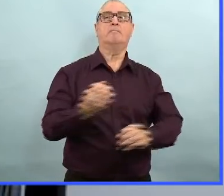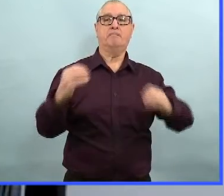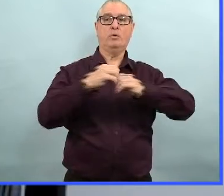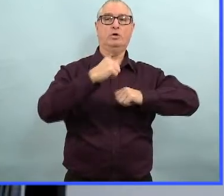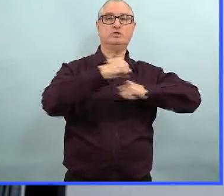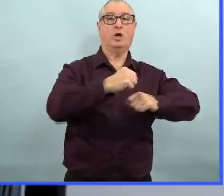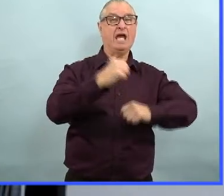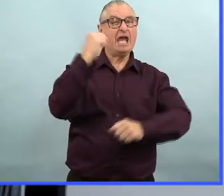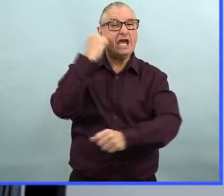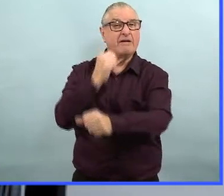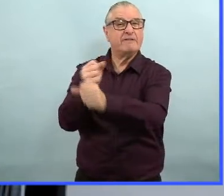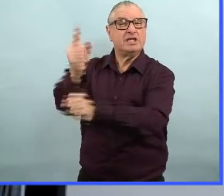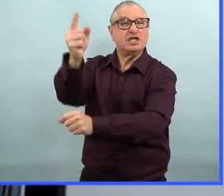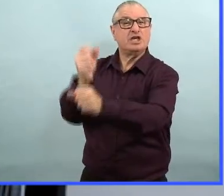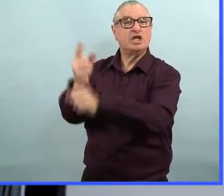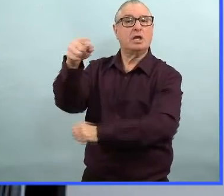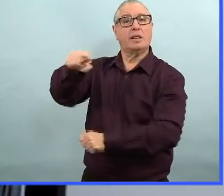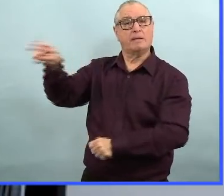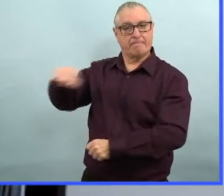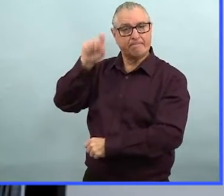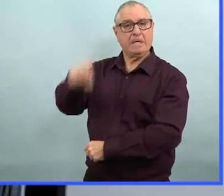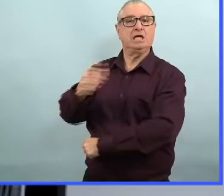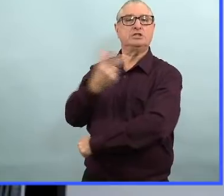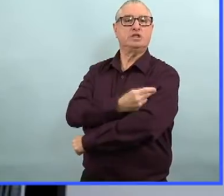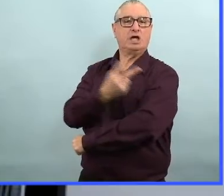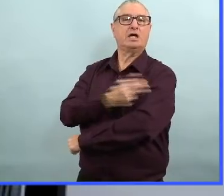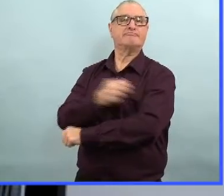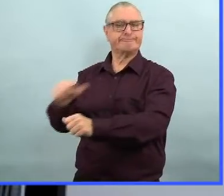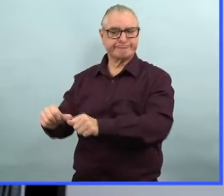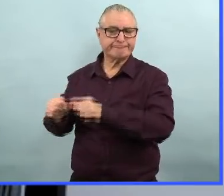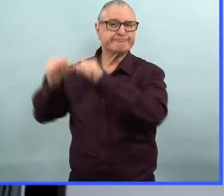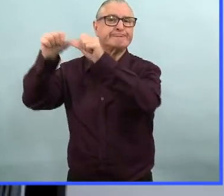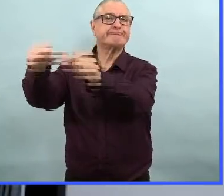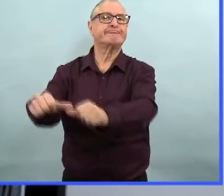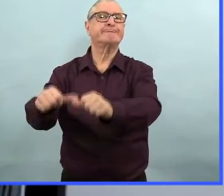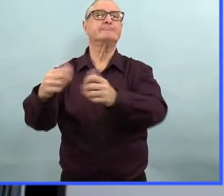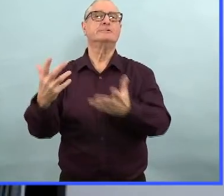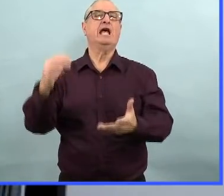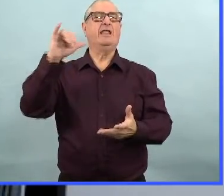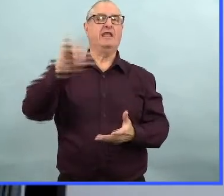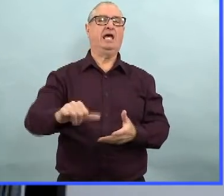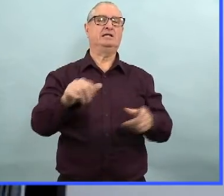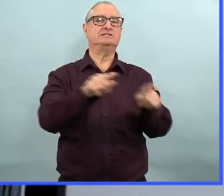uh circulating strains of the influenza virus making them as effective as possible